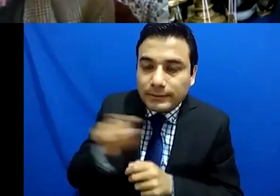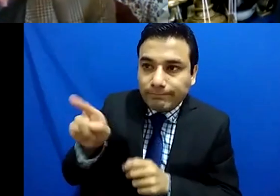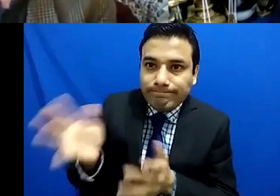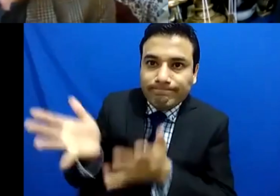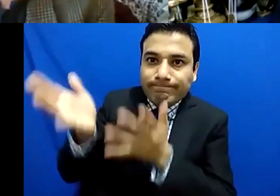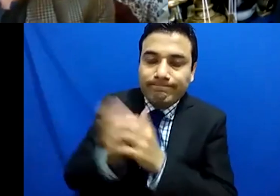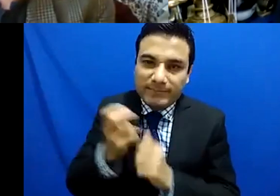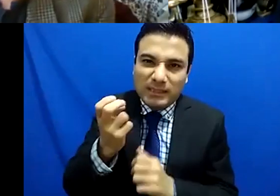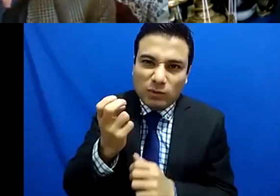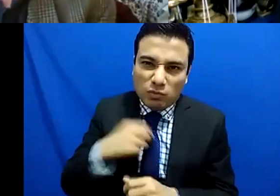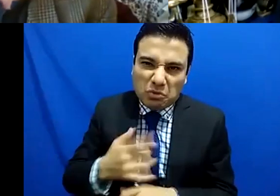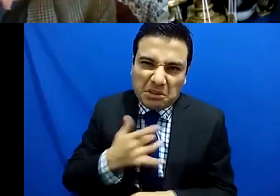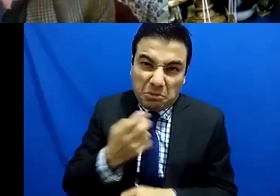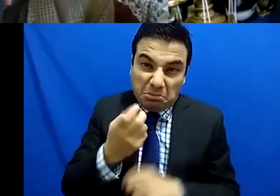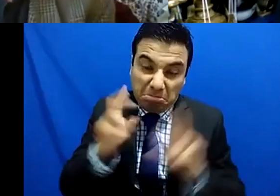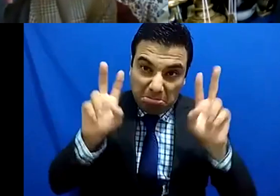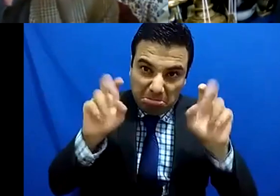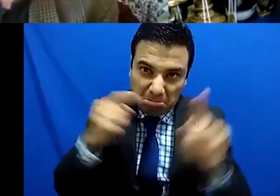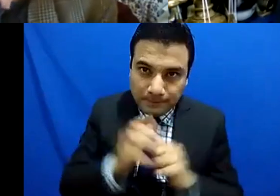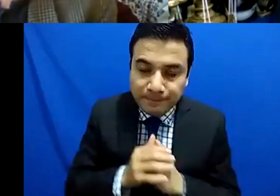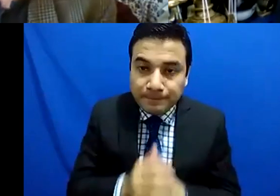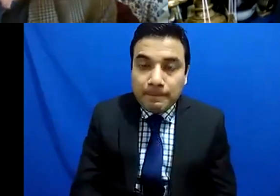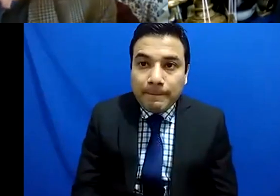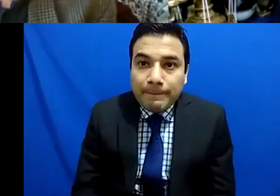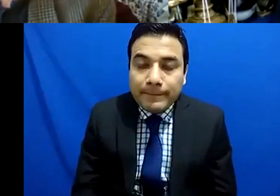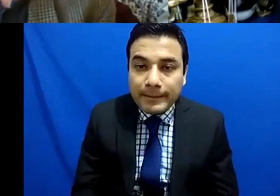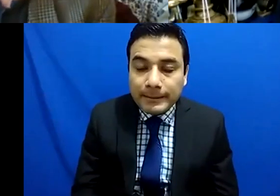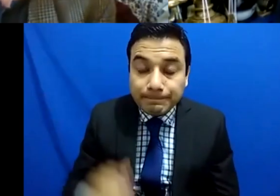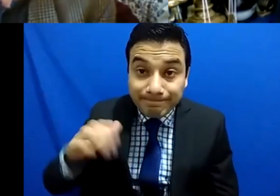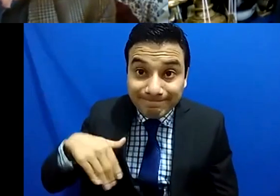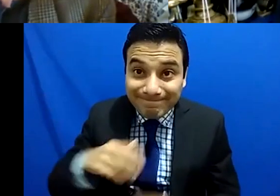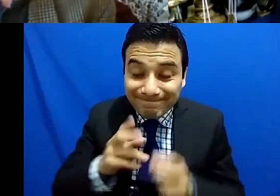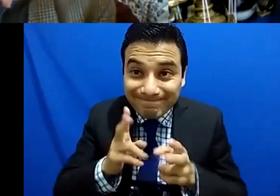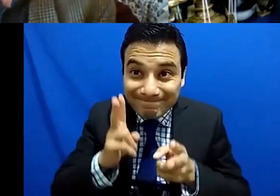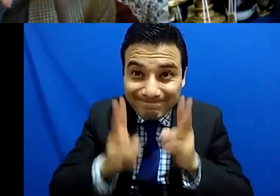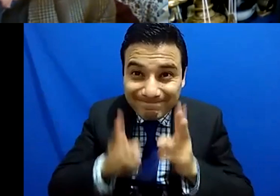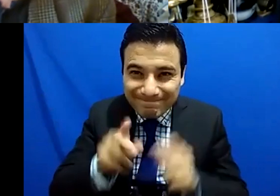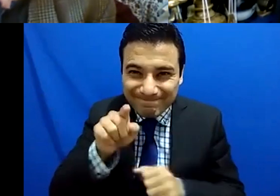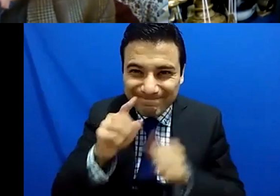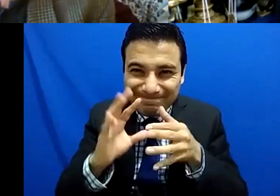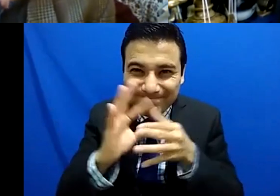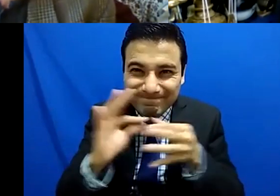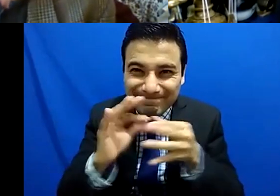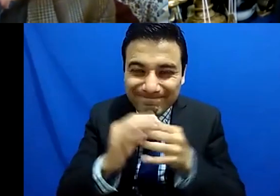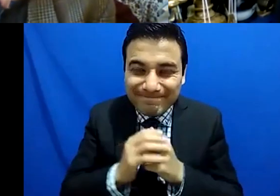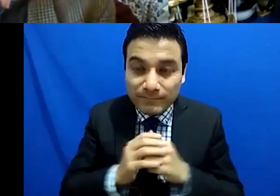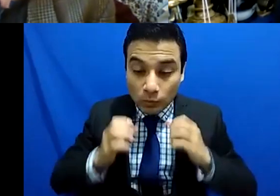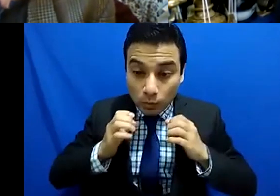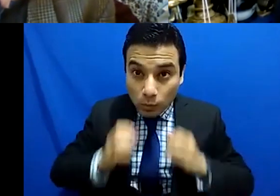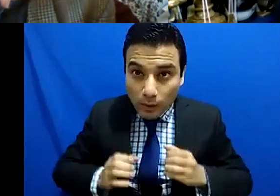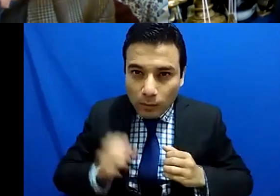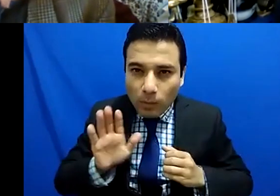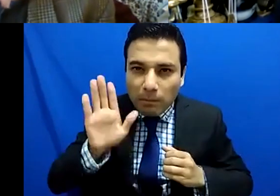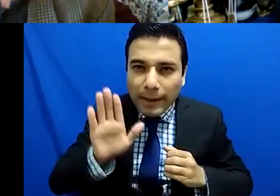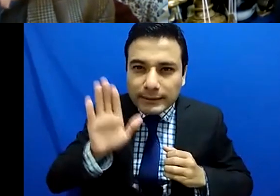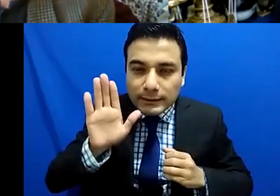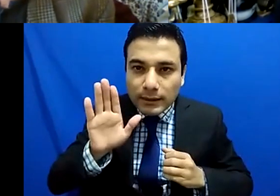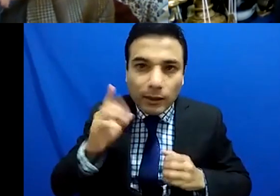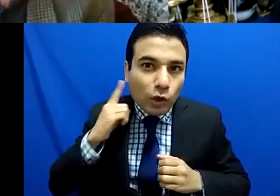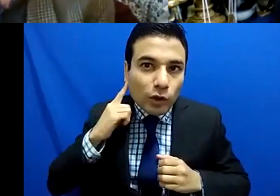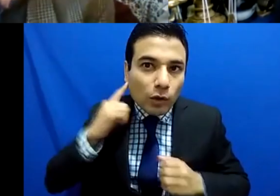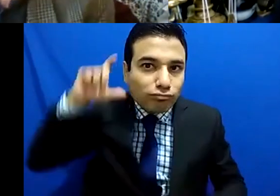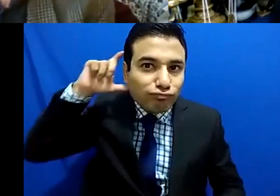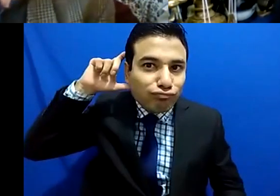During our conversation you spoke about the body as a giant ear and Juan Rodriguez is asking